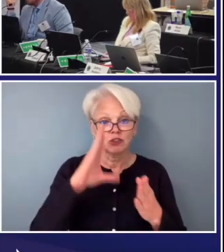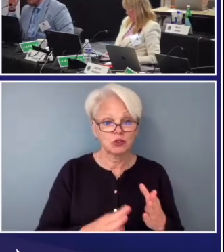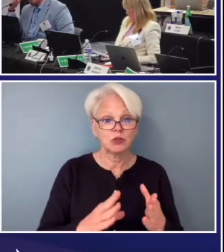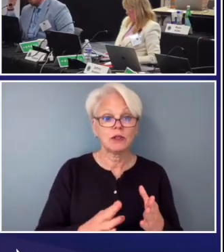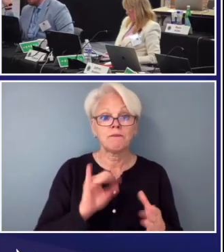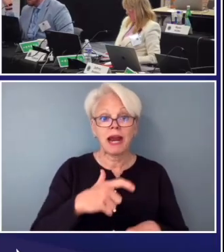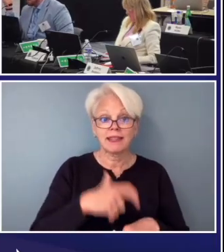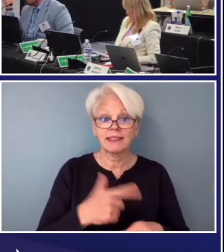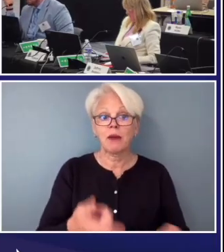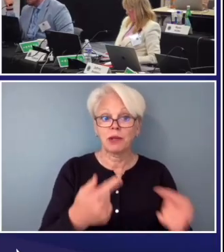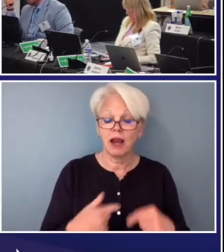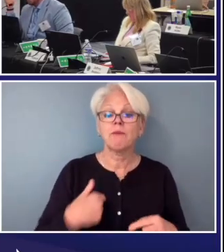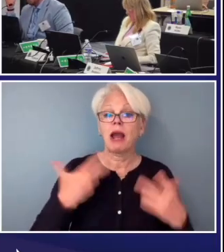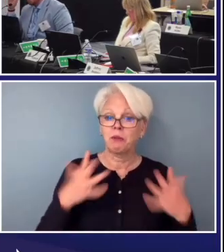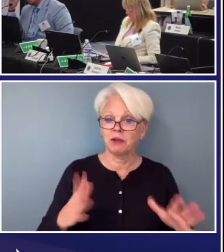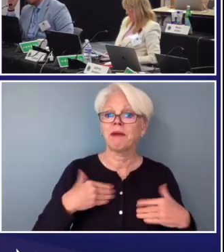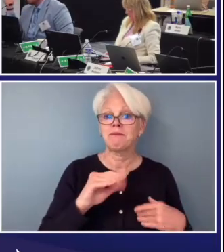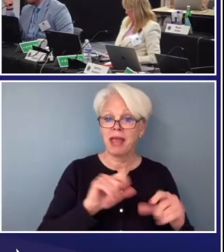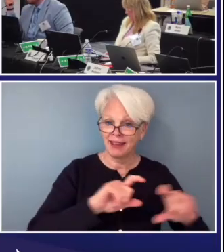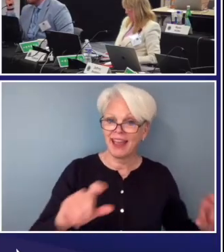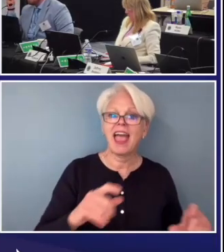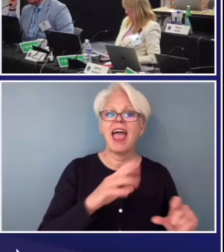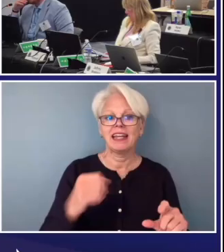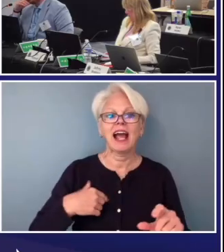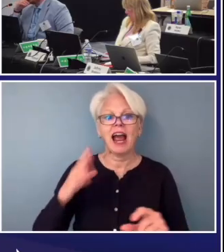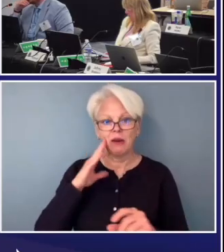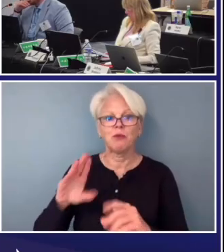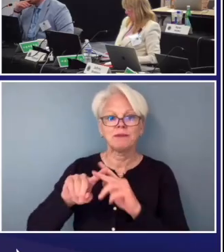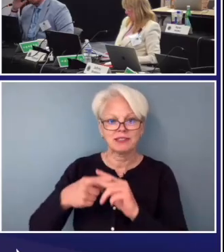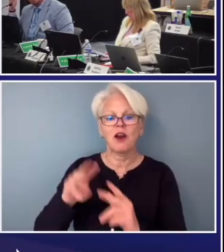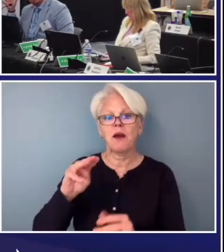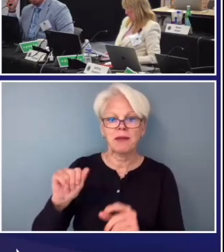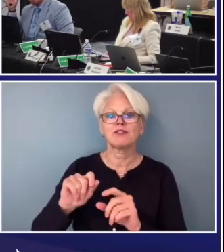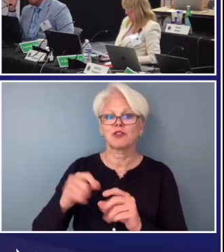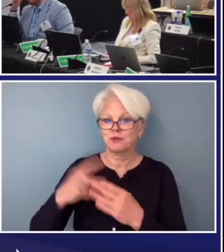come back, I will have a bachelor's degree, uh, and and I'll be entering a master's program in the fall, so I am thinking about that.